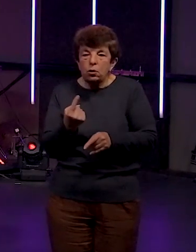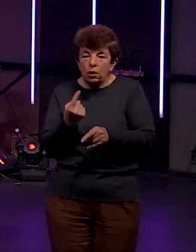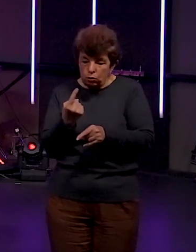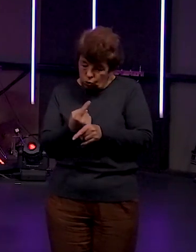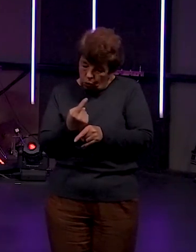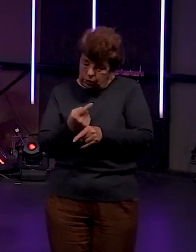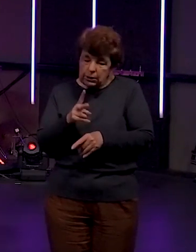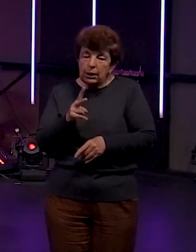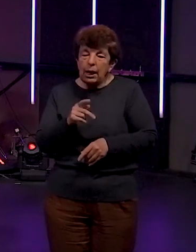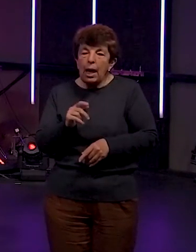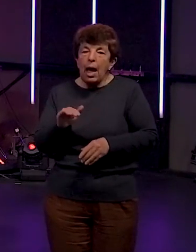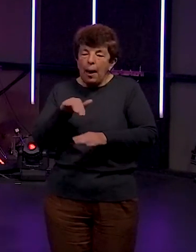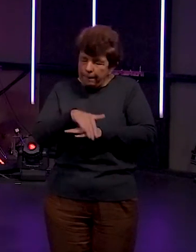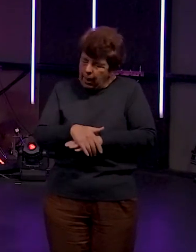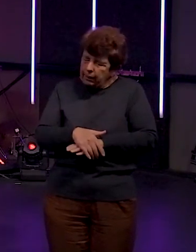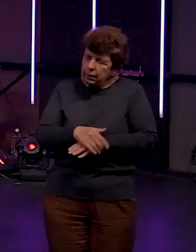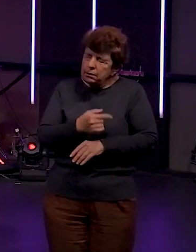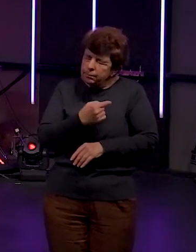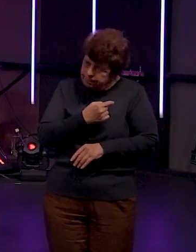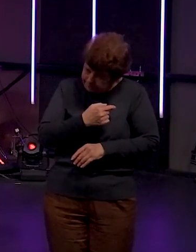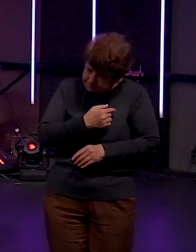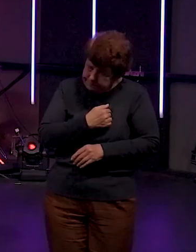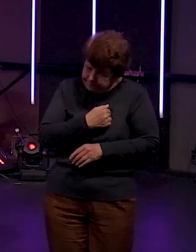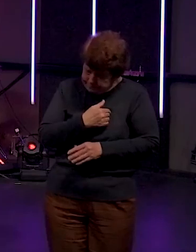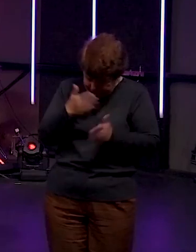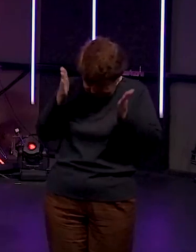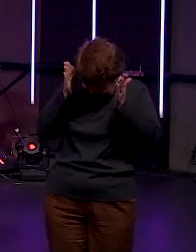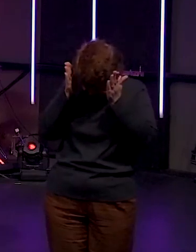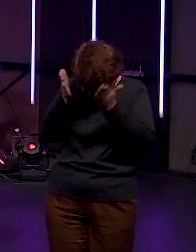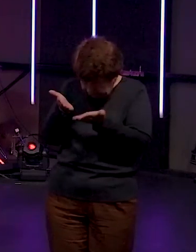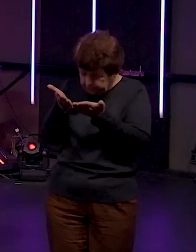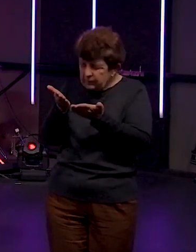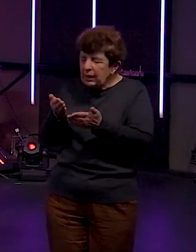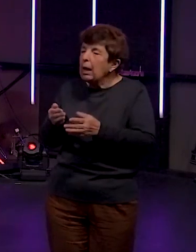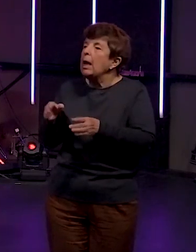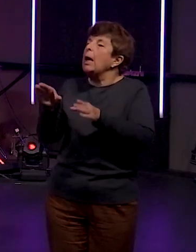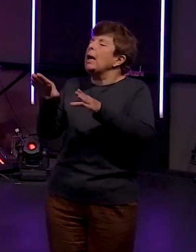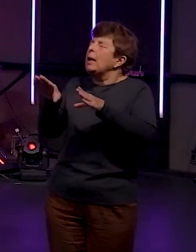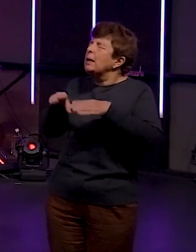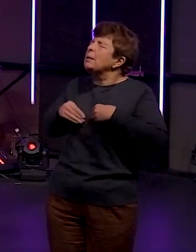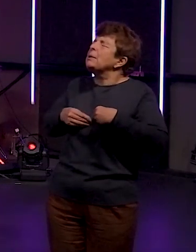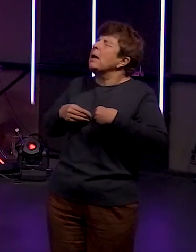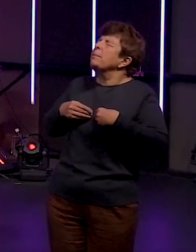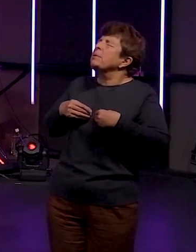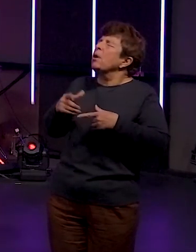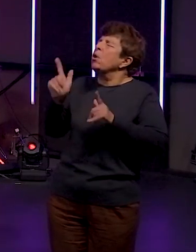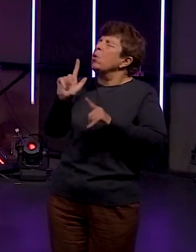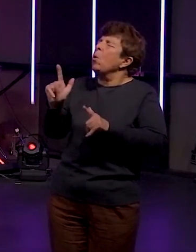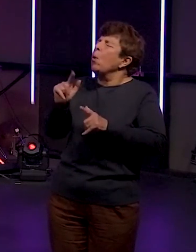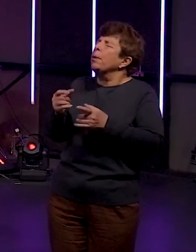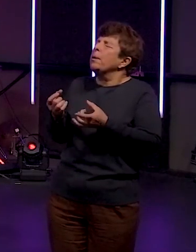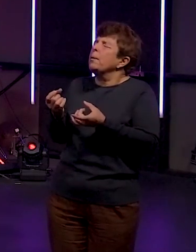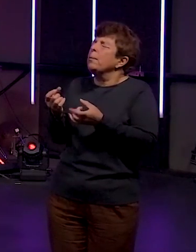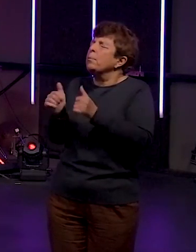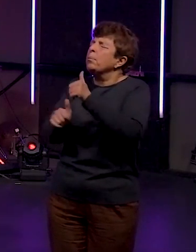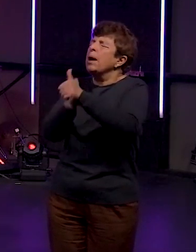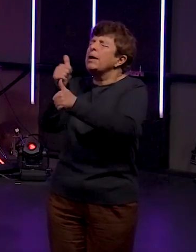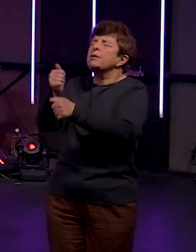consecration where it says "Accept O Lord the willing praise of my mouth and